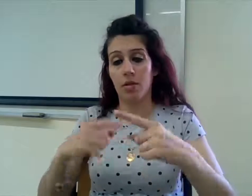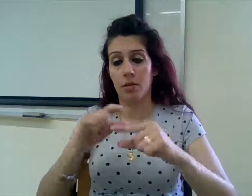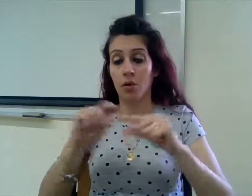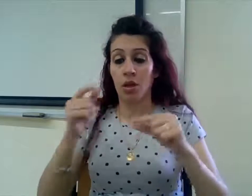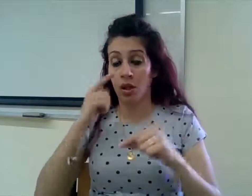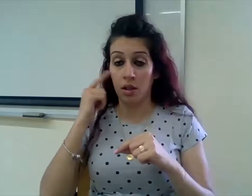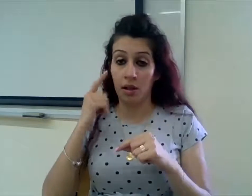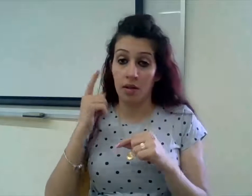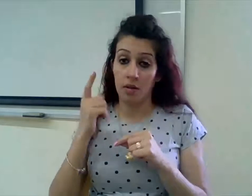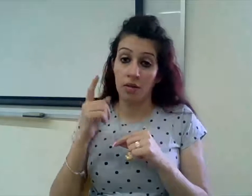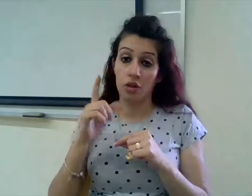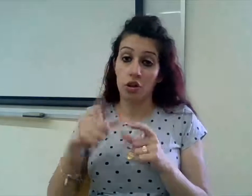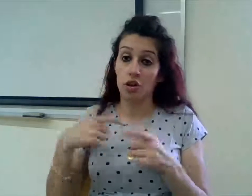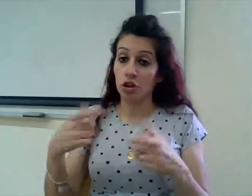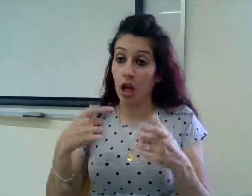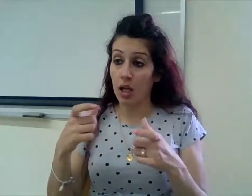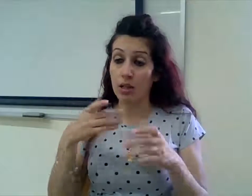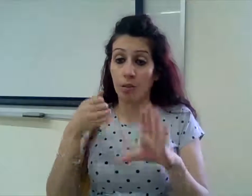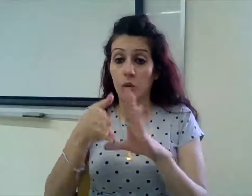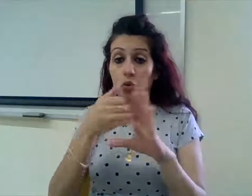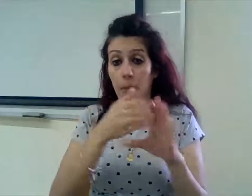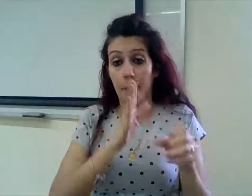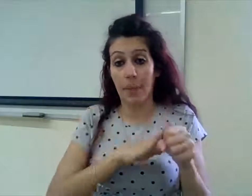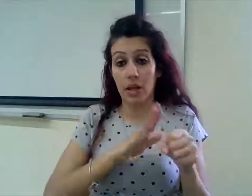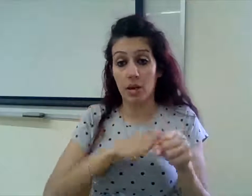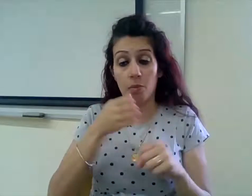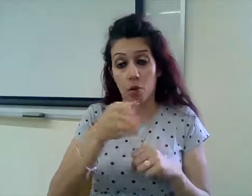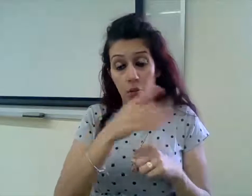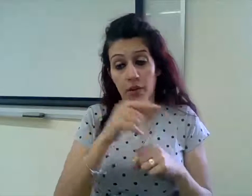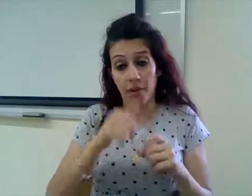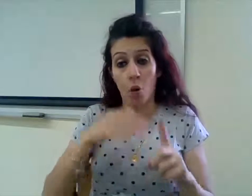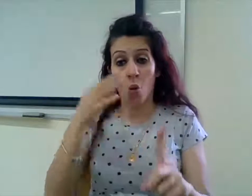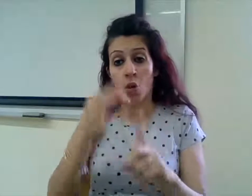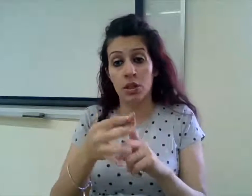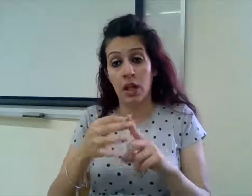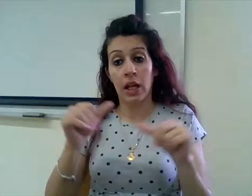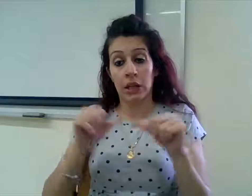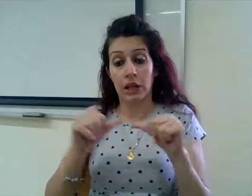different presentation and also like keep on track and summarizing the